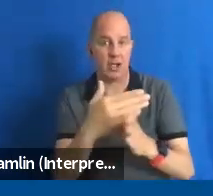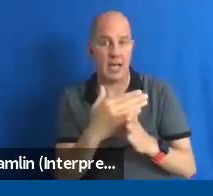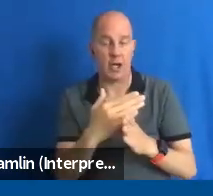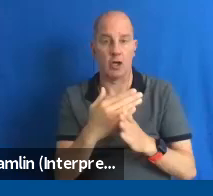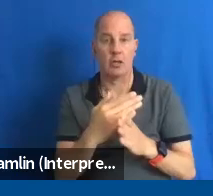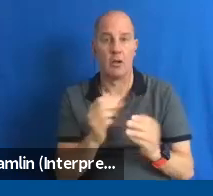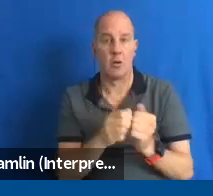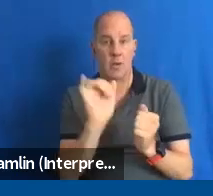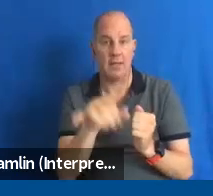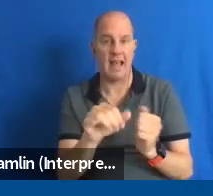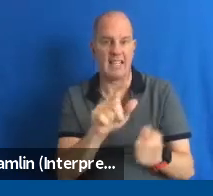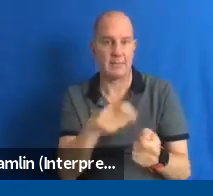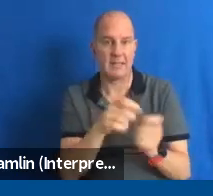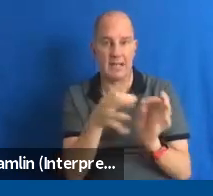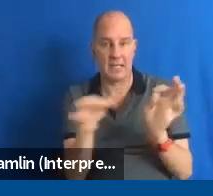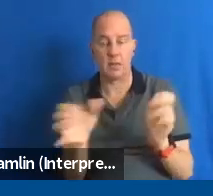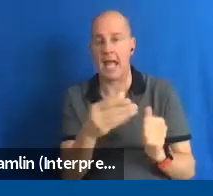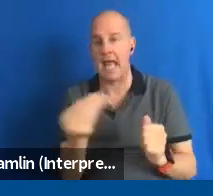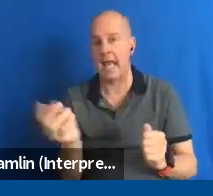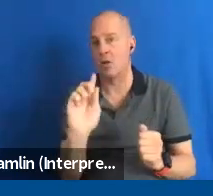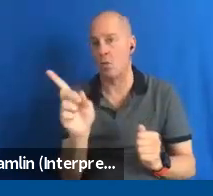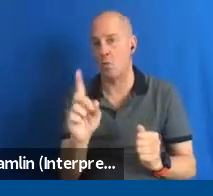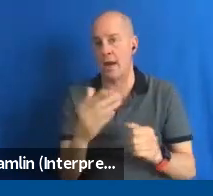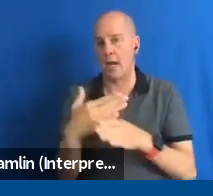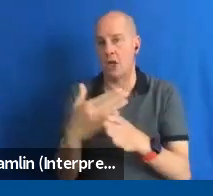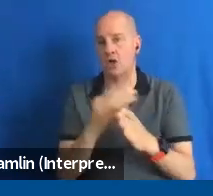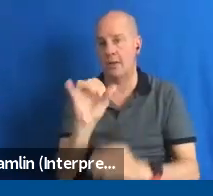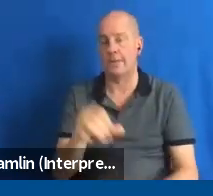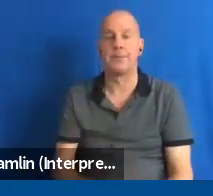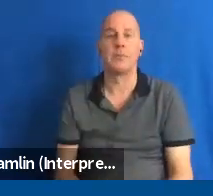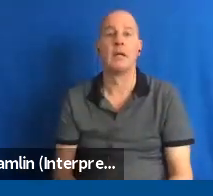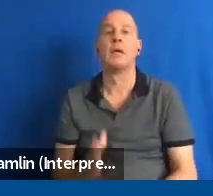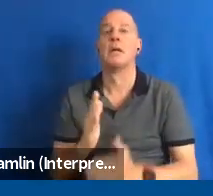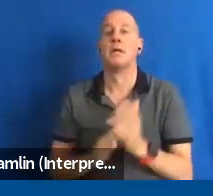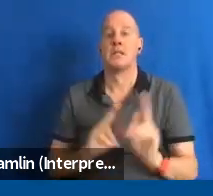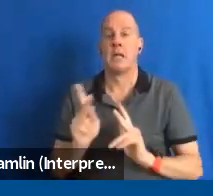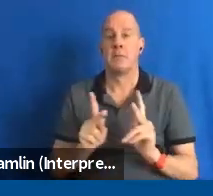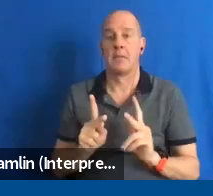specific language and where. And there are some people, it would be in house. Sometimes